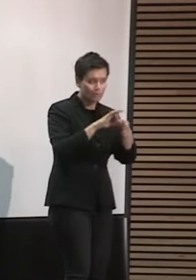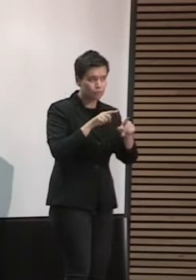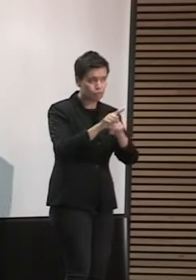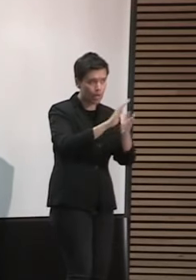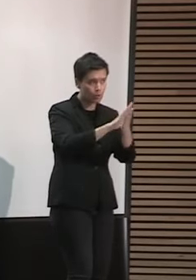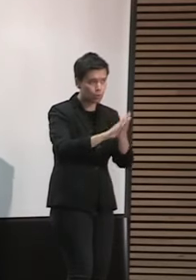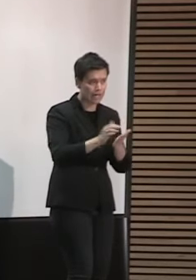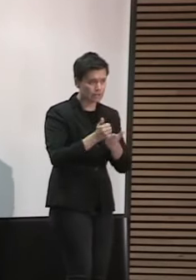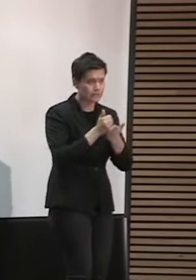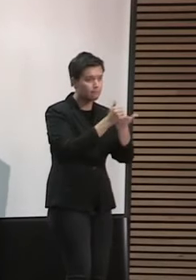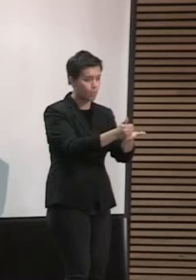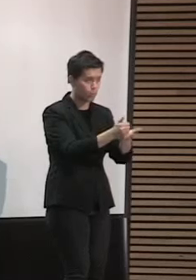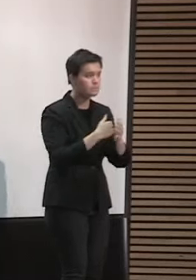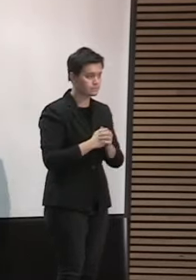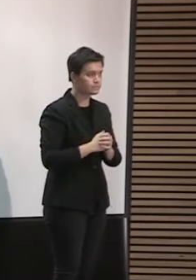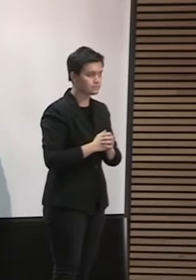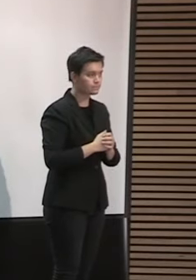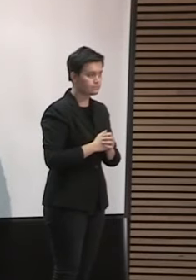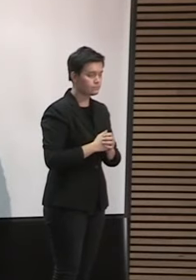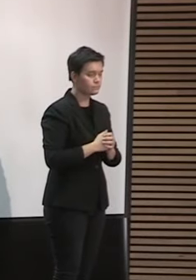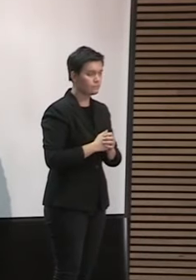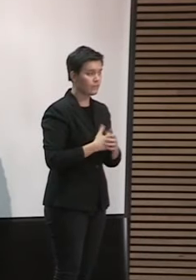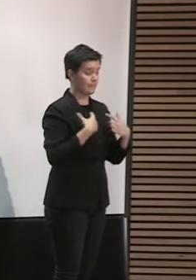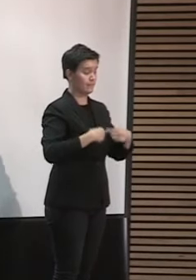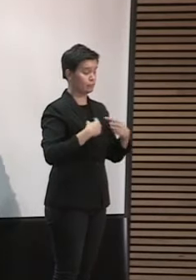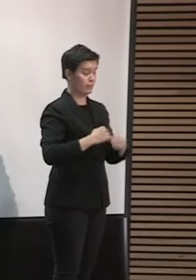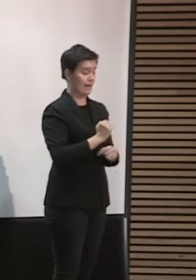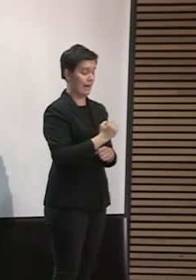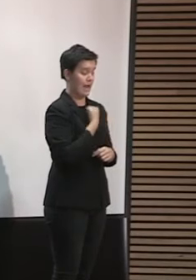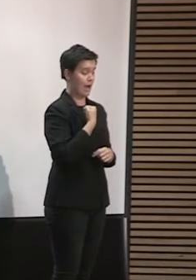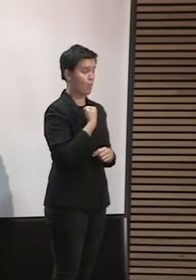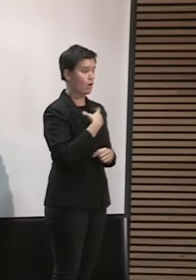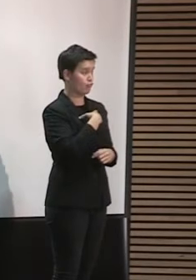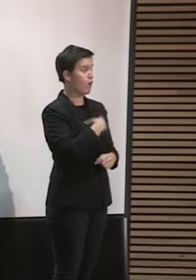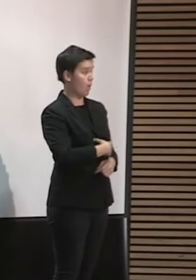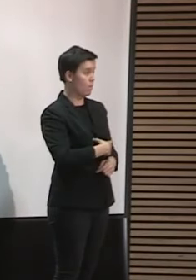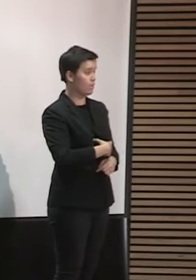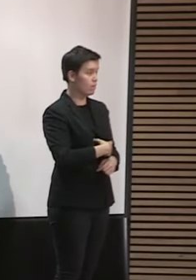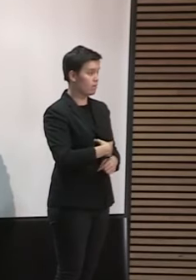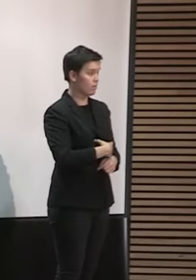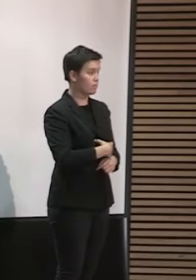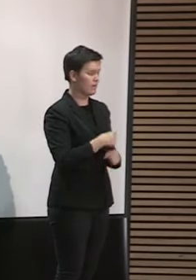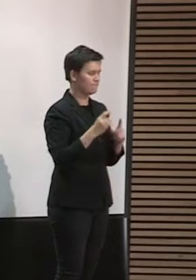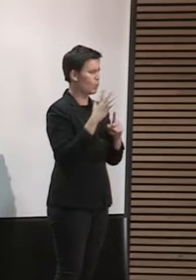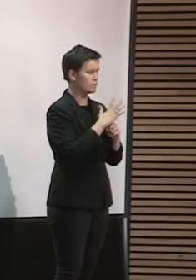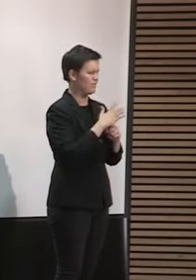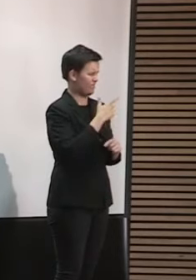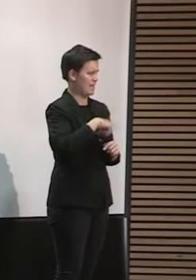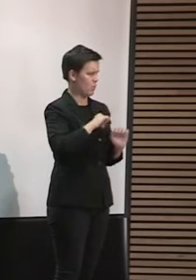samples from previous MIQ-positive cases that the SR